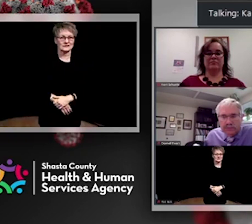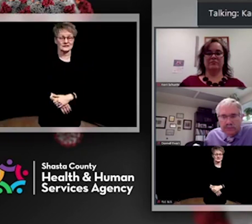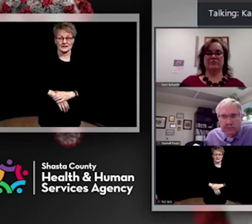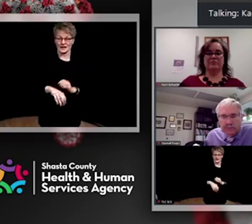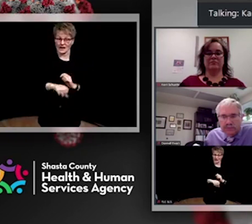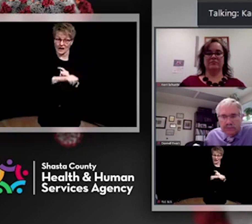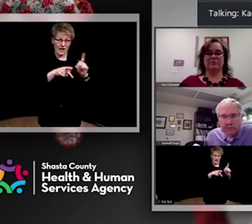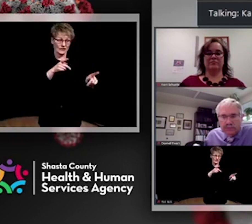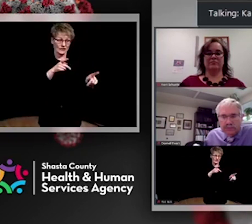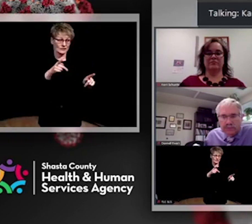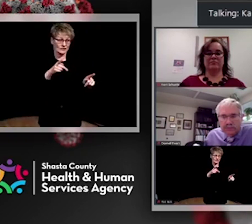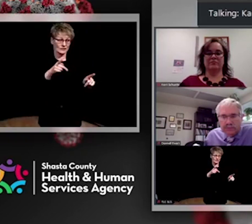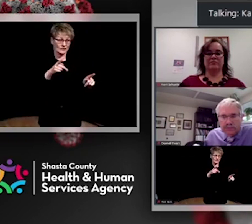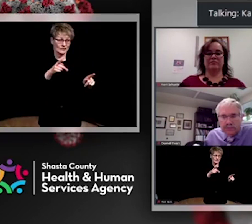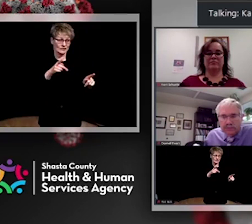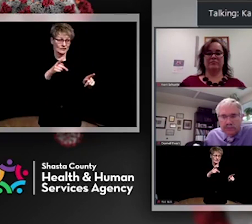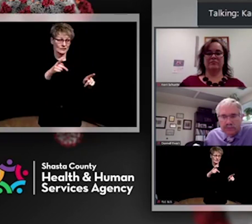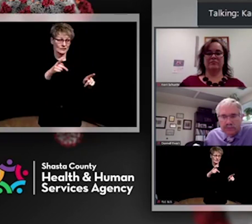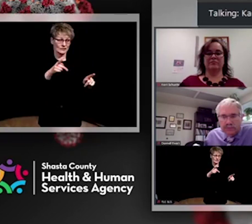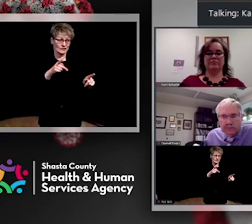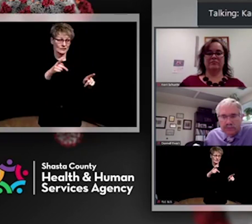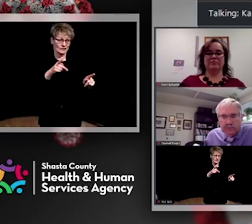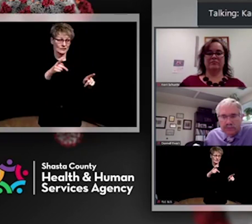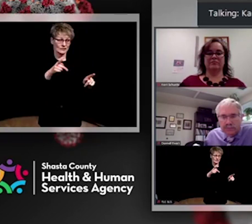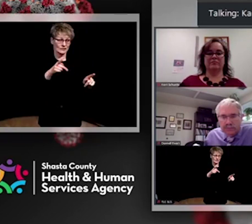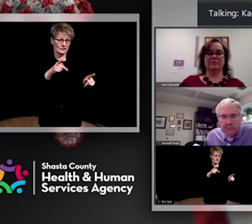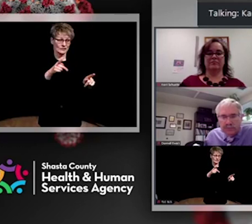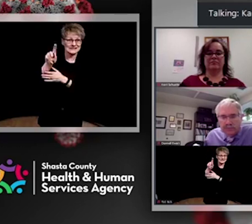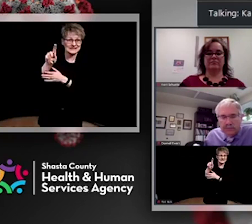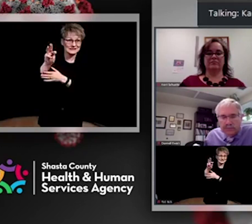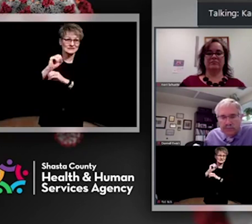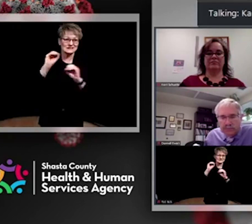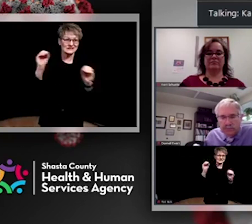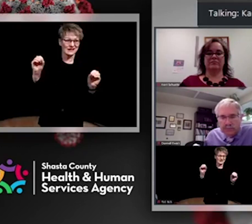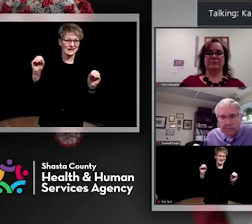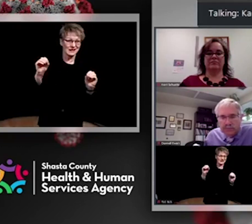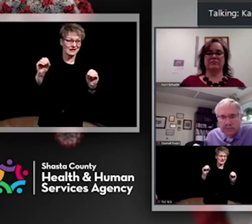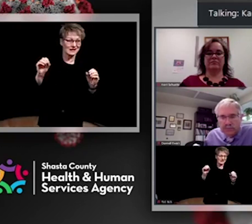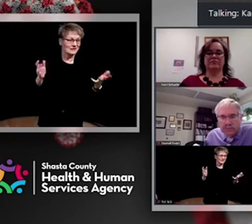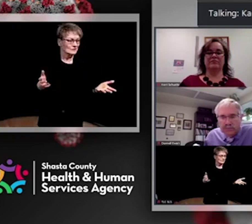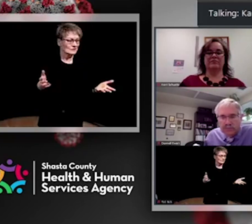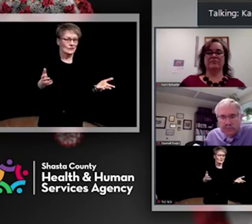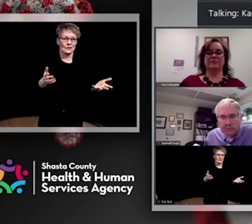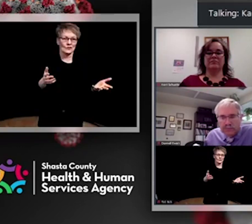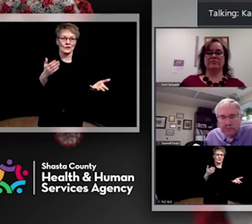not everybody that has symptoms gets tested. So, there's probably even unidentified cases that are